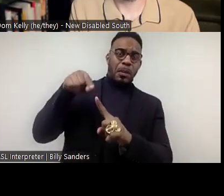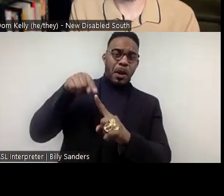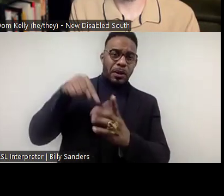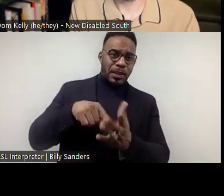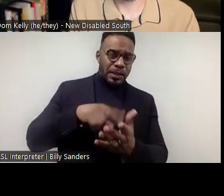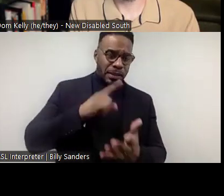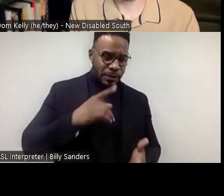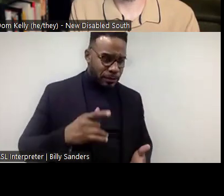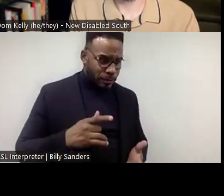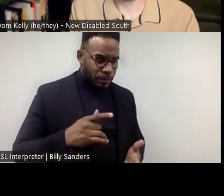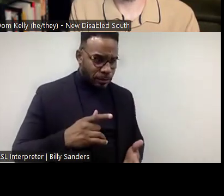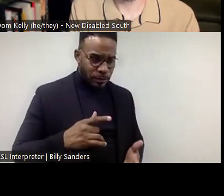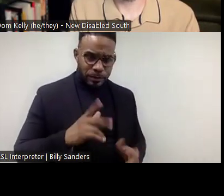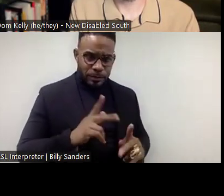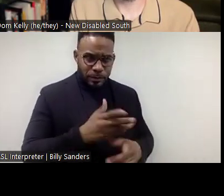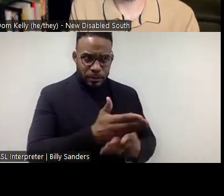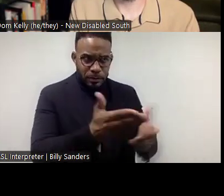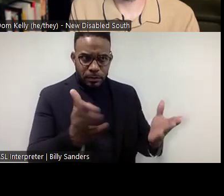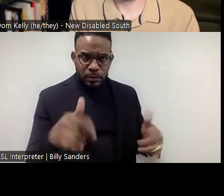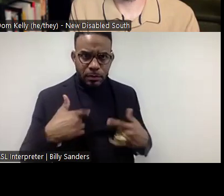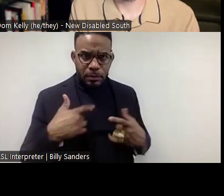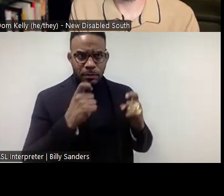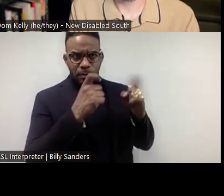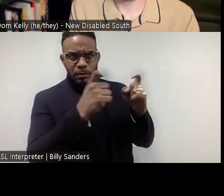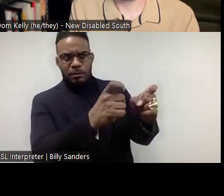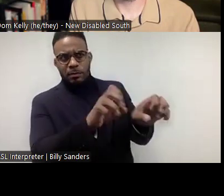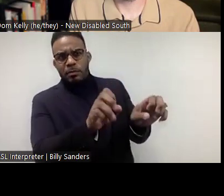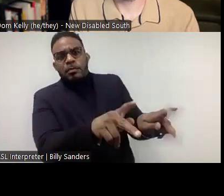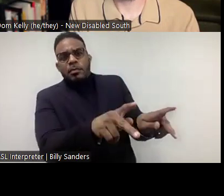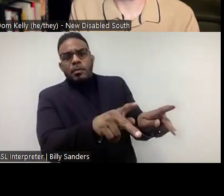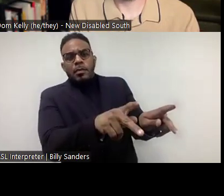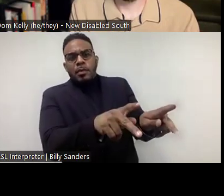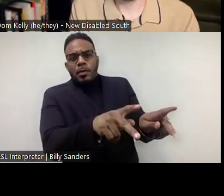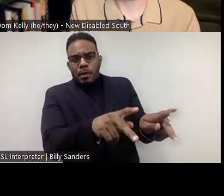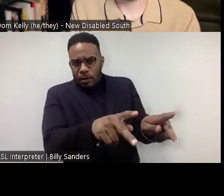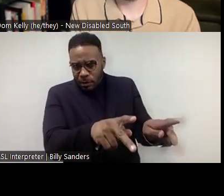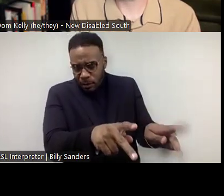I think what's kind of unique about this is that people have